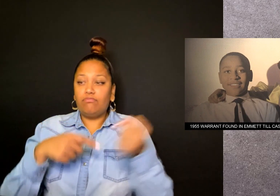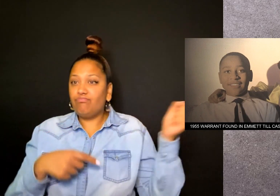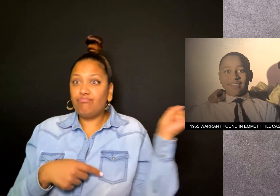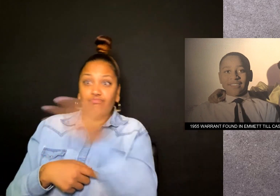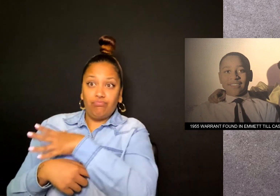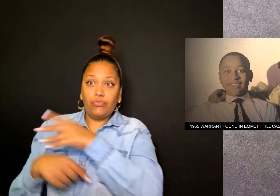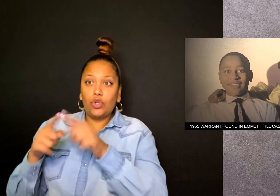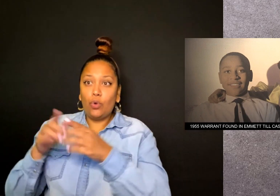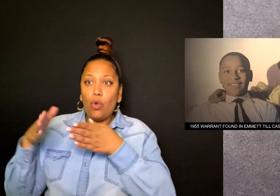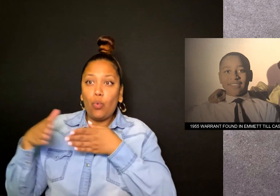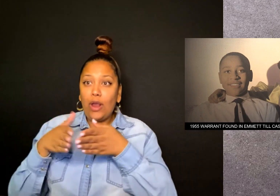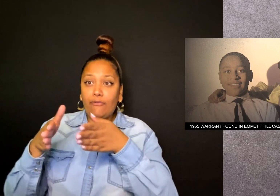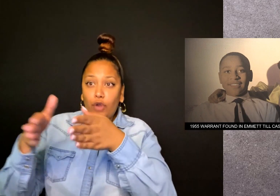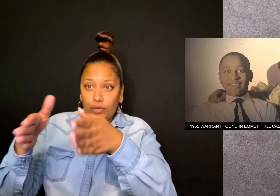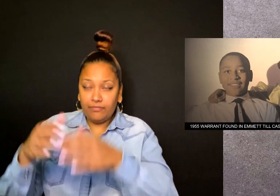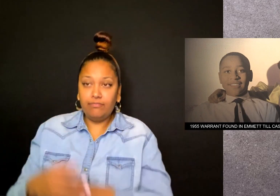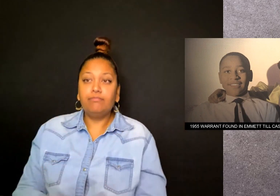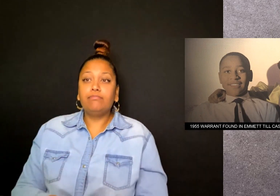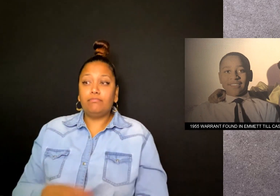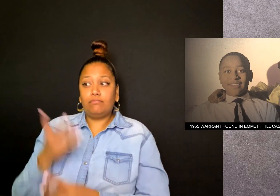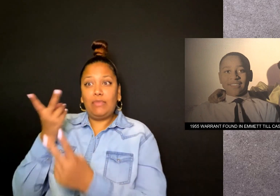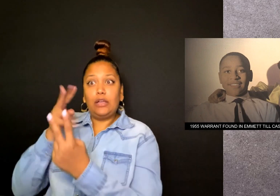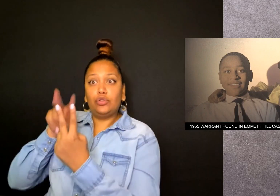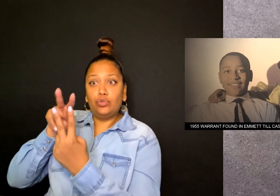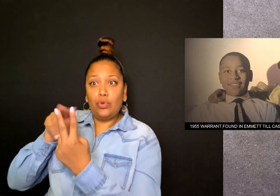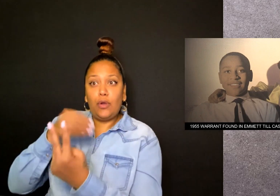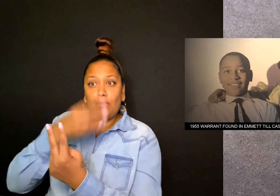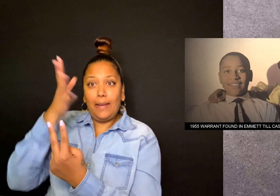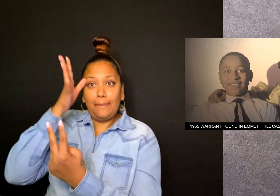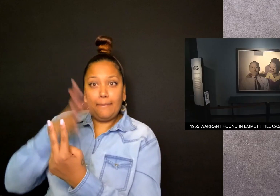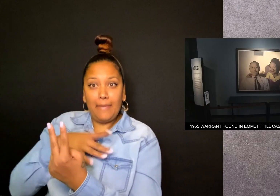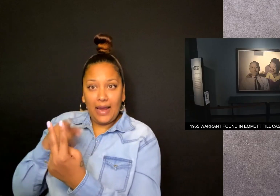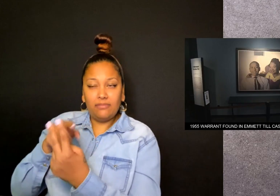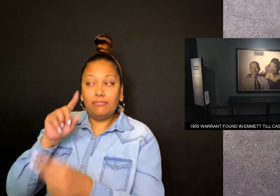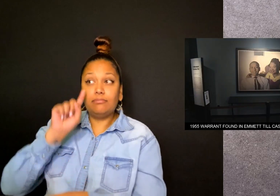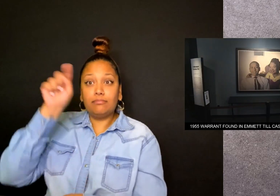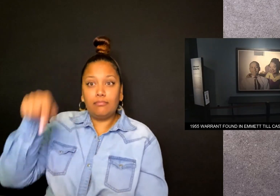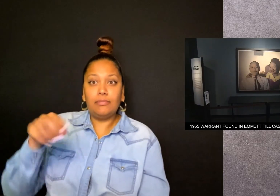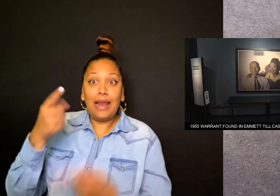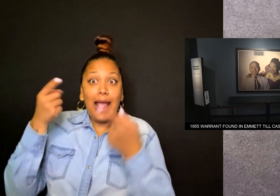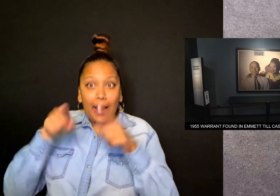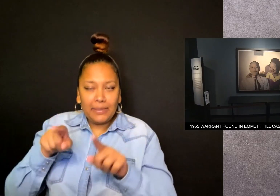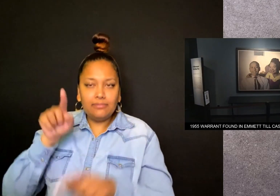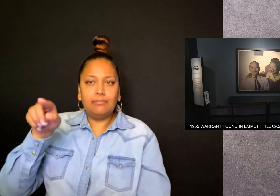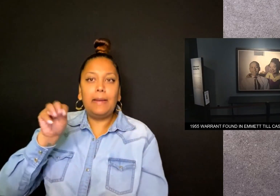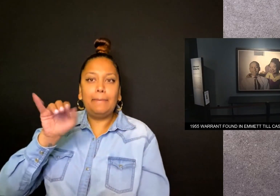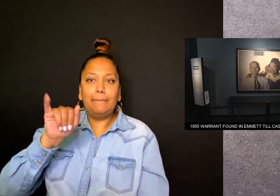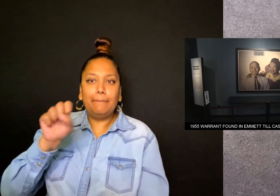shot in the head and thrown into a river by two white men in Mississippi